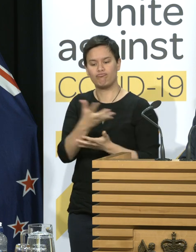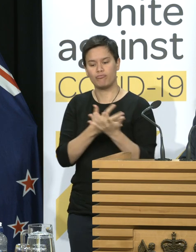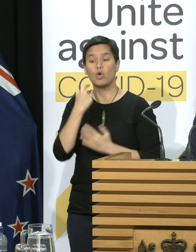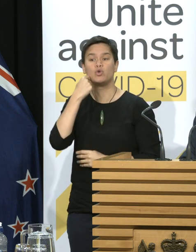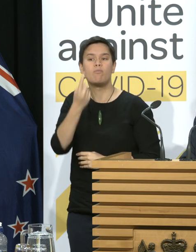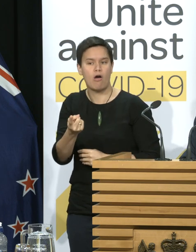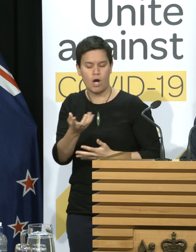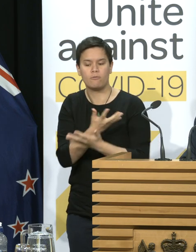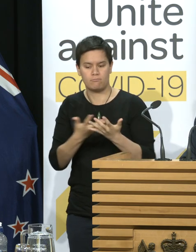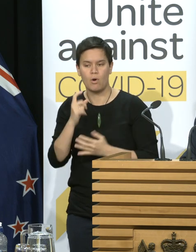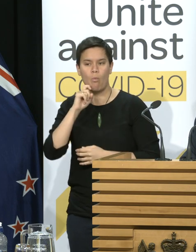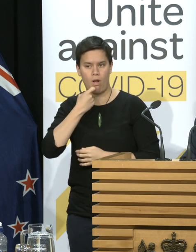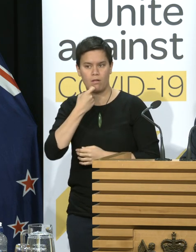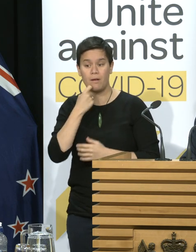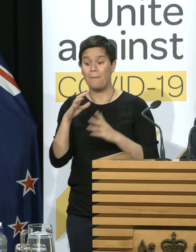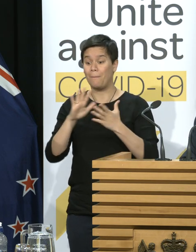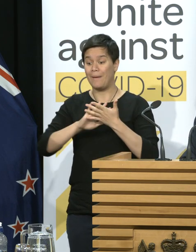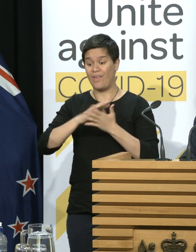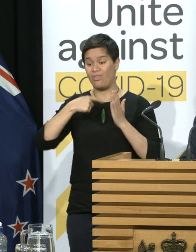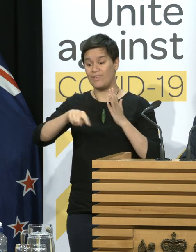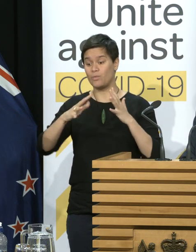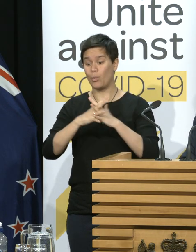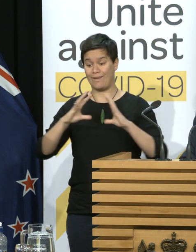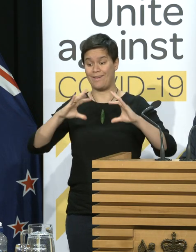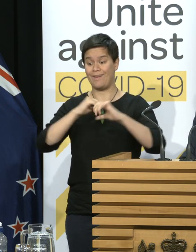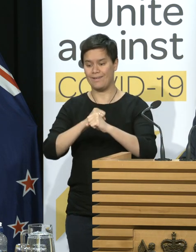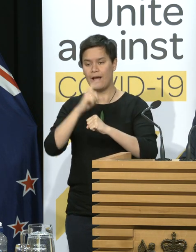on that by the end of the week. [INTERPOSING VOICES] We'll come down here.